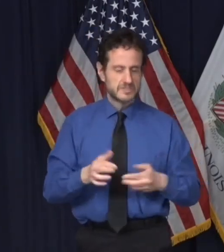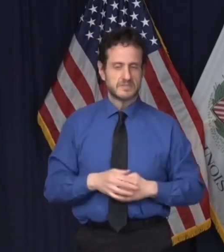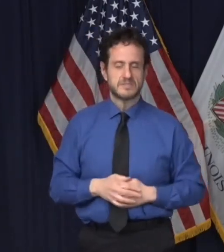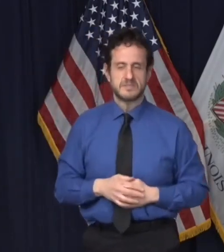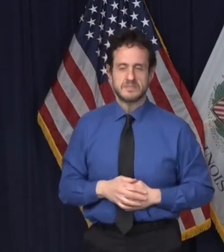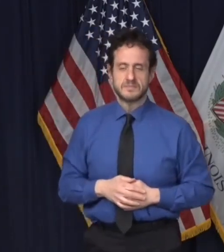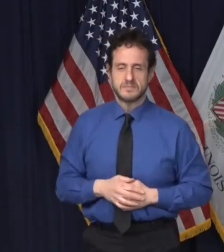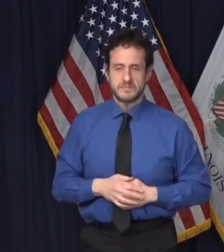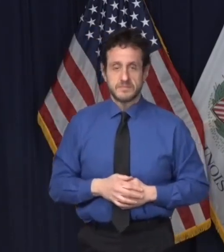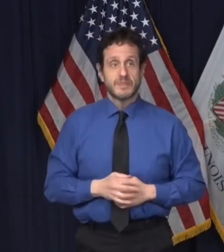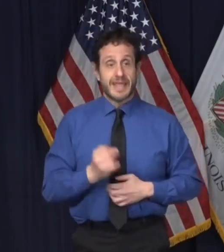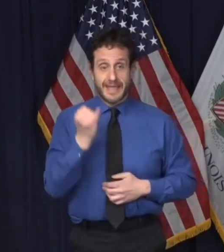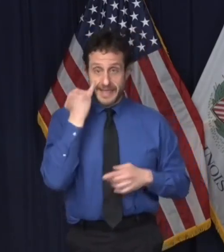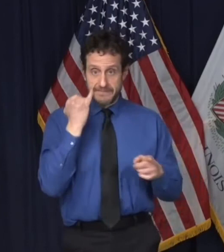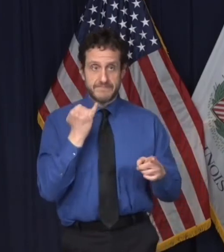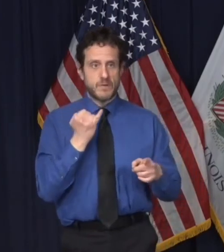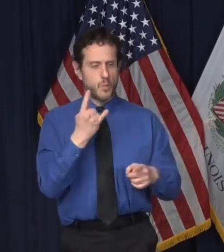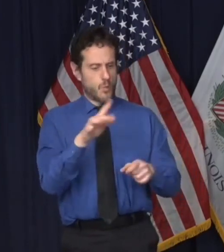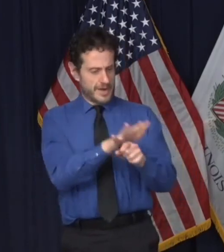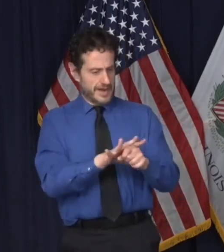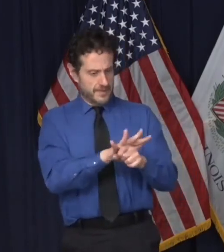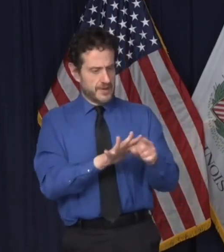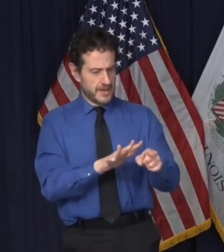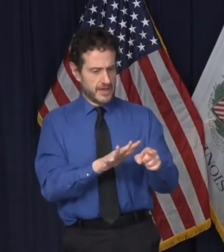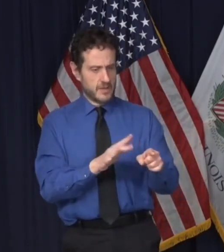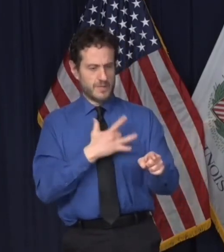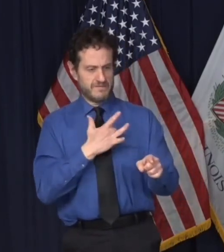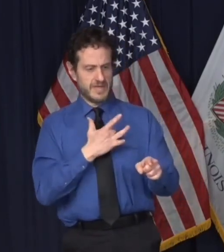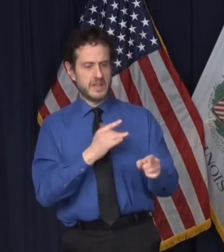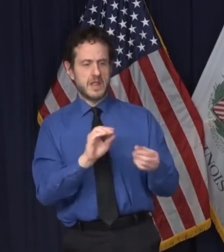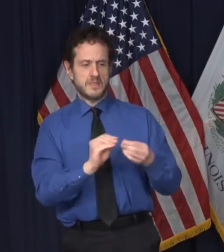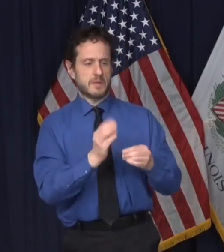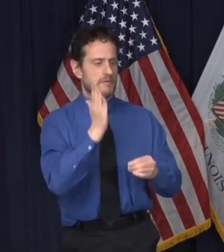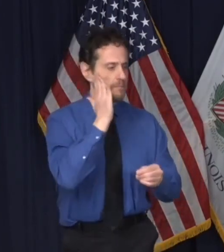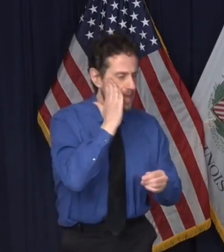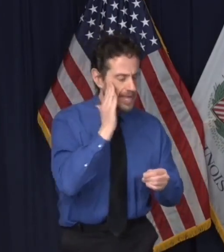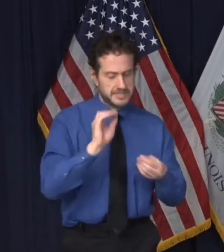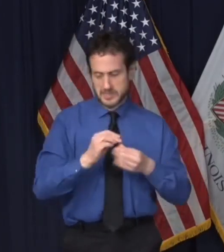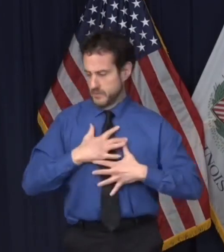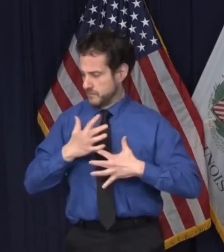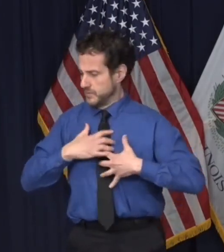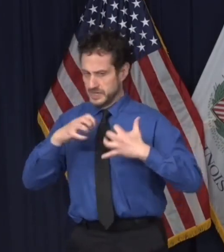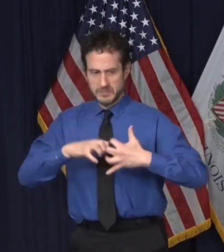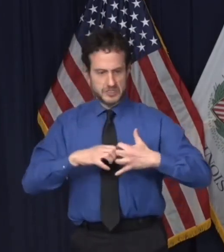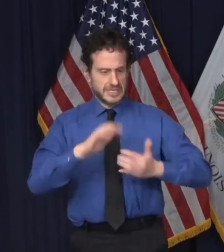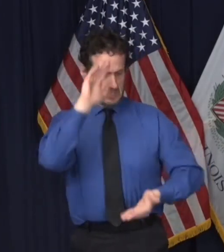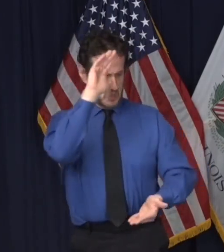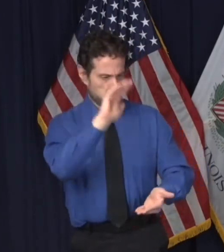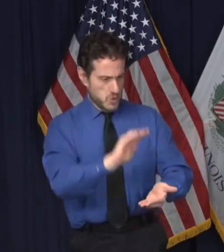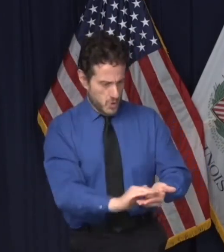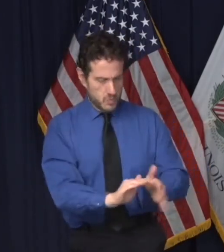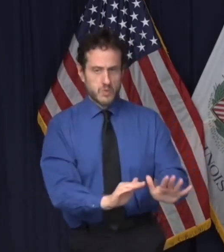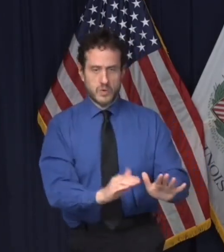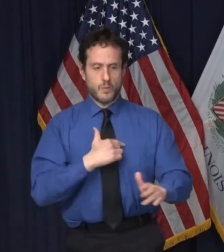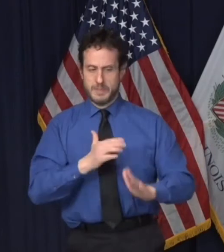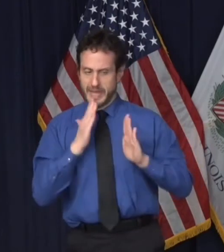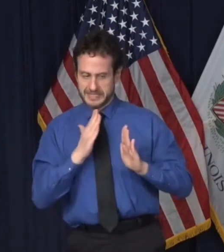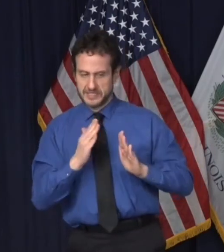AND WE KEEP OUR EYES TRAINED ON THE REGIONS WITH CAPACITY ON ANY OF THESE METRICS THAT FALL BELOW A CRITICAL LEVEL.